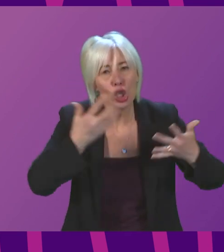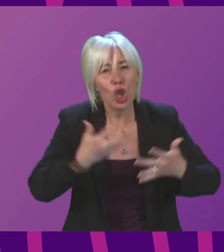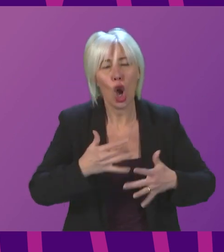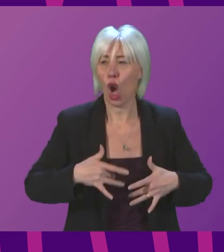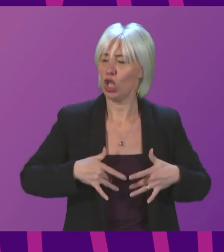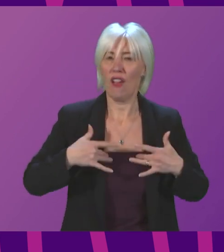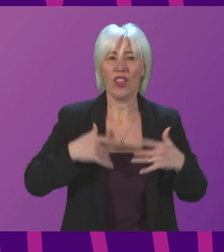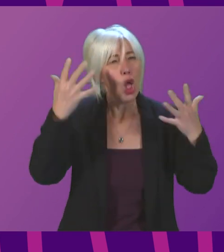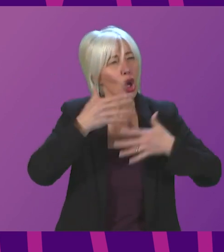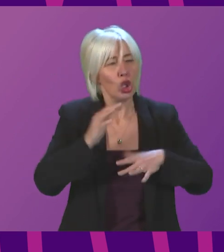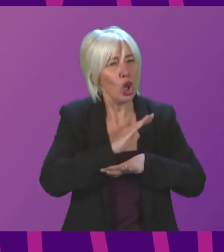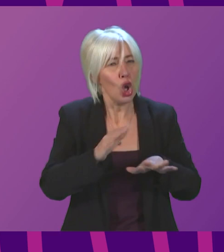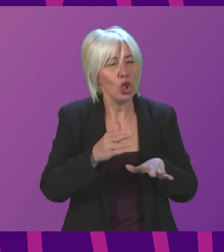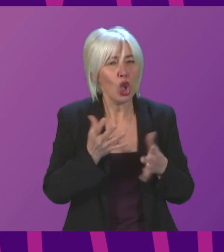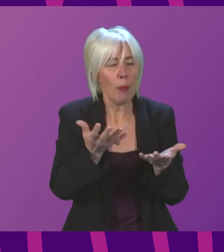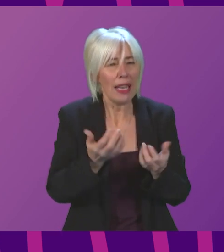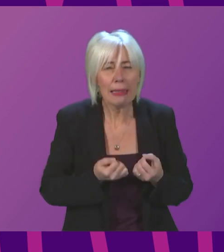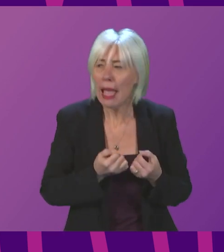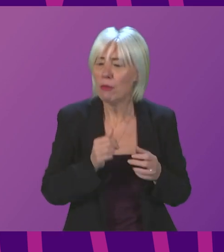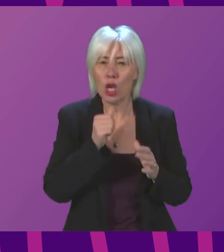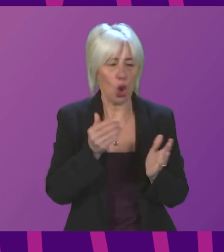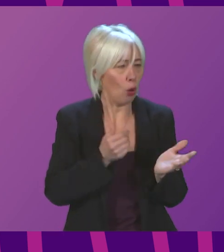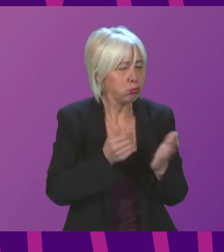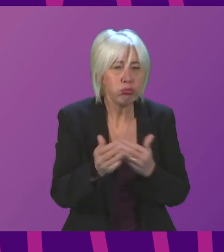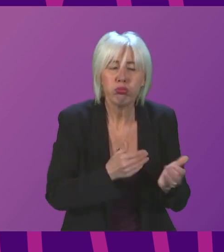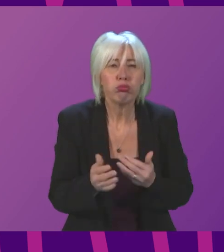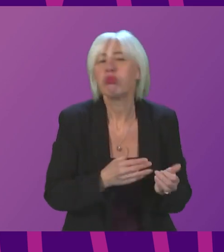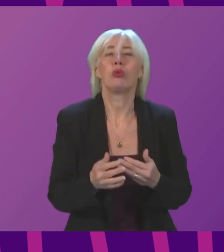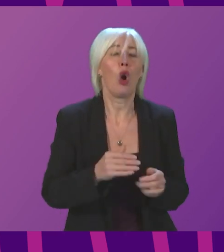concerns are not being taken seriously or that they are not being allowed to speak out